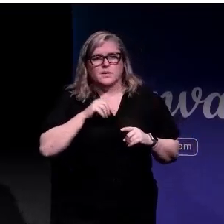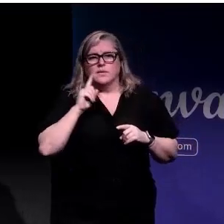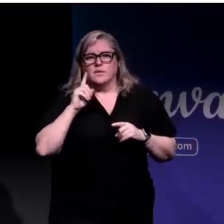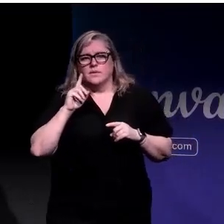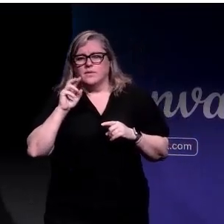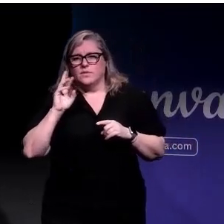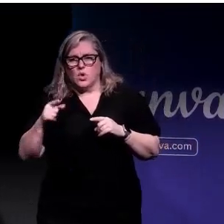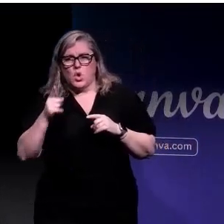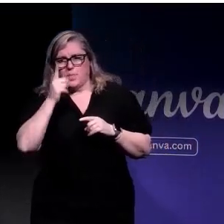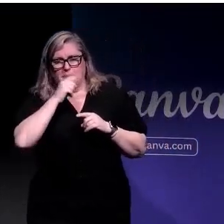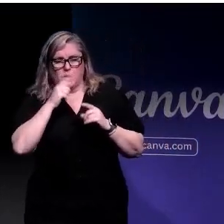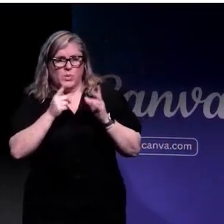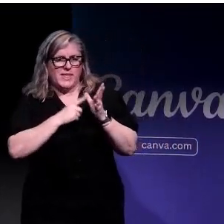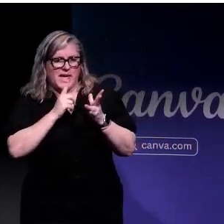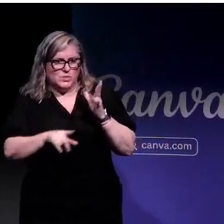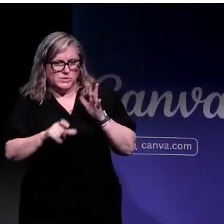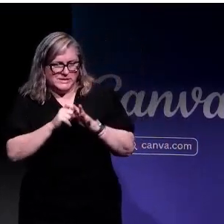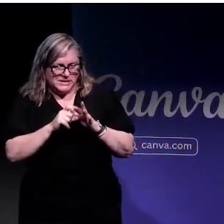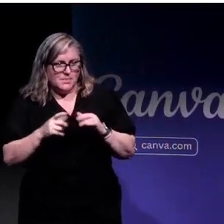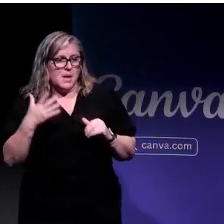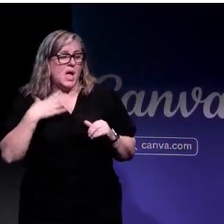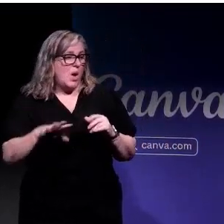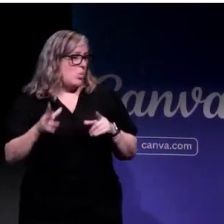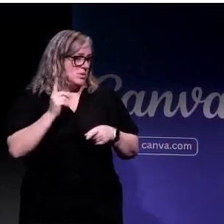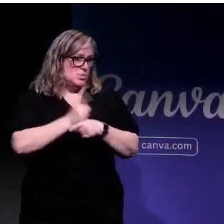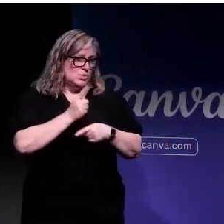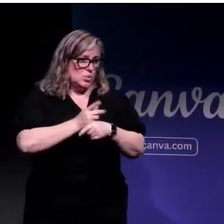but now I just want to touch on some of those other effects that might